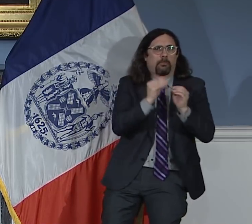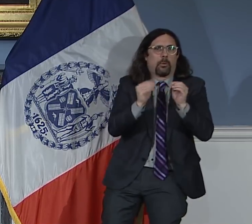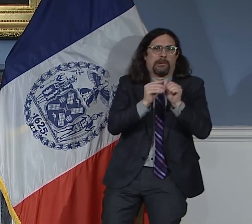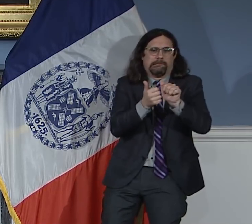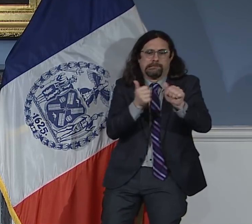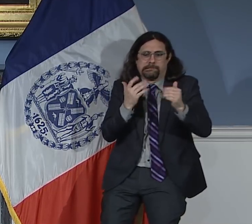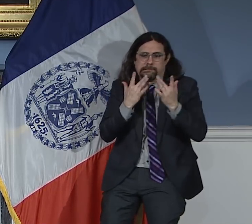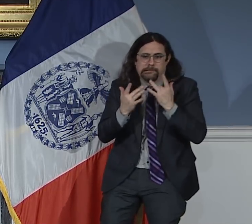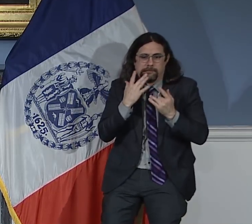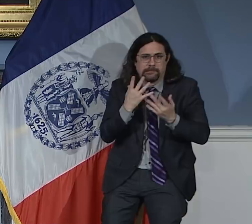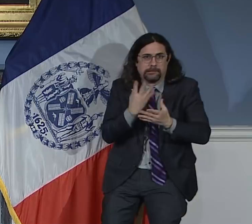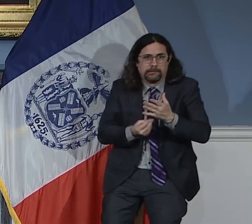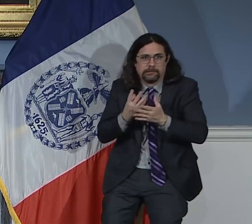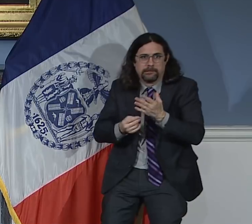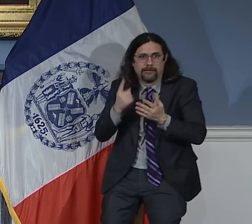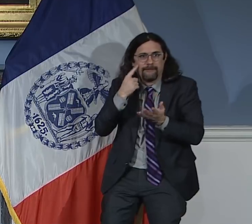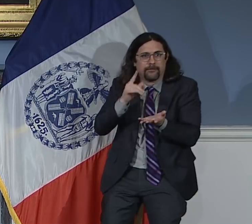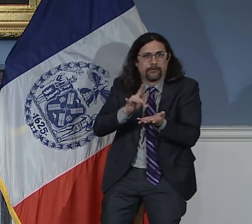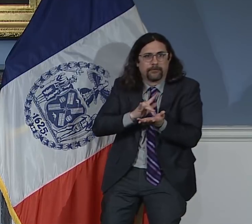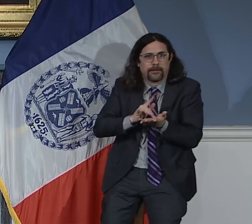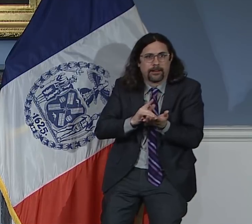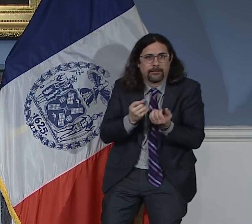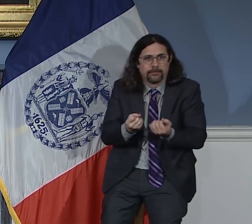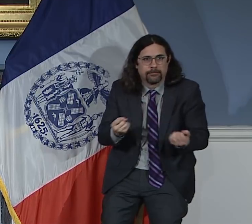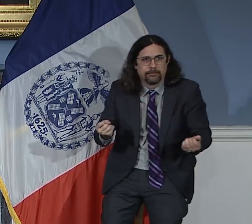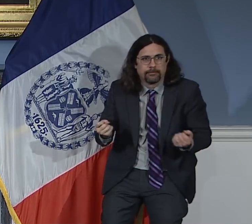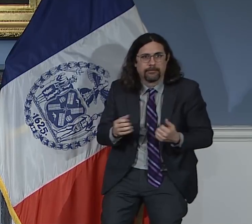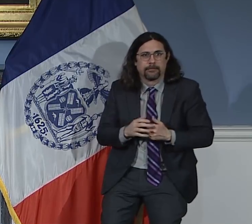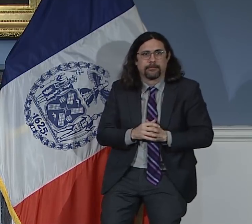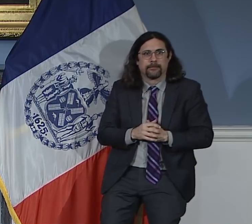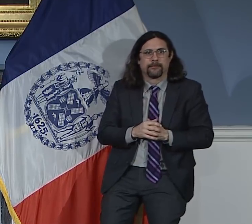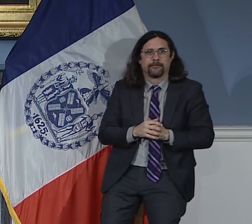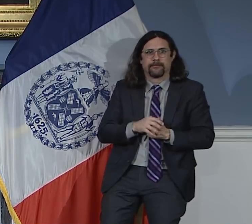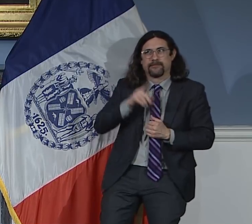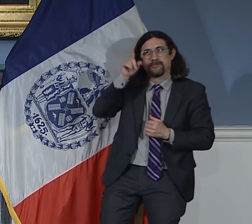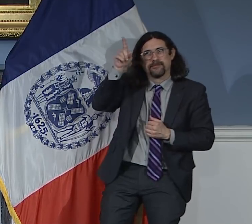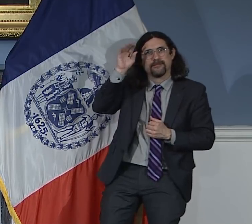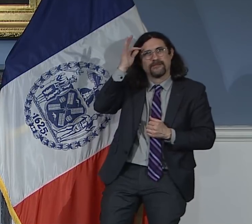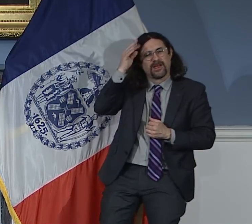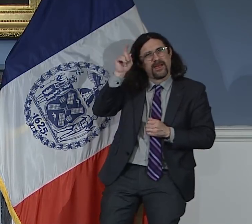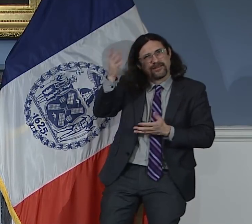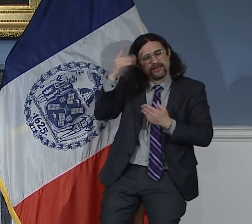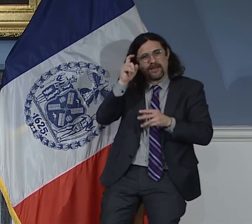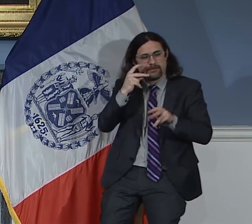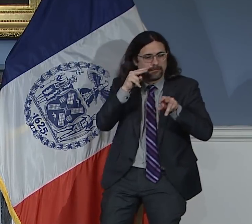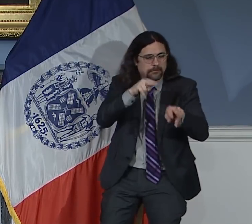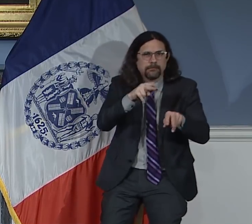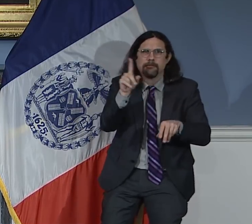SO O FUREDALER GOVNMERENNET E DS TO RIGHT NOW GO WHERE THE NEED IS GREATEST, AND THERE ISNO APLCE WHE TREHEE NEDS I GREATEST THAN NEW